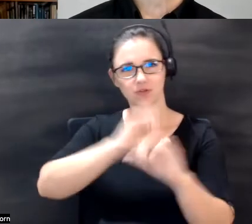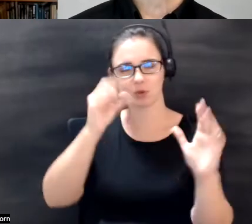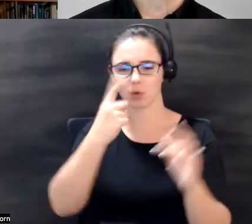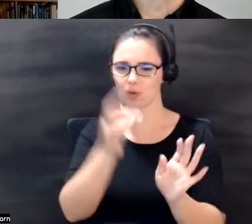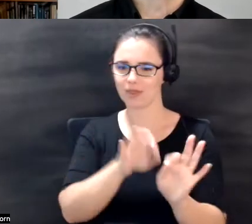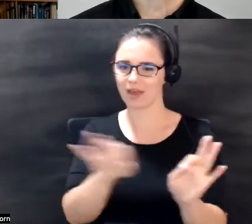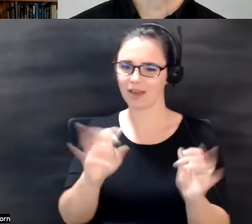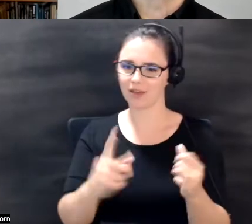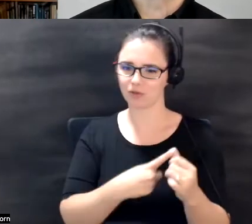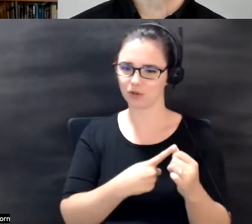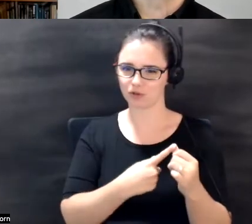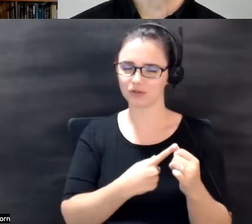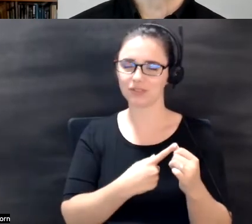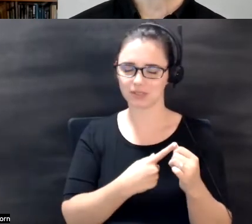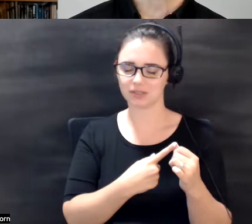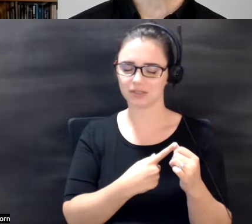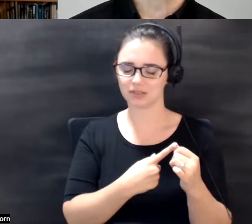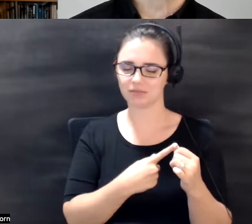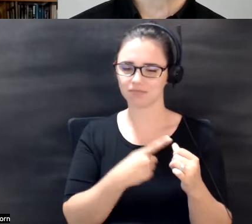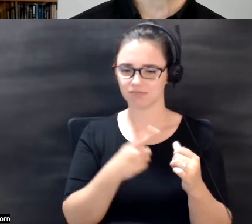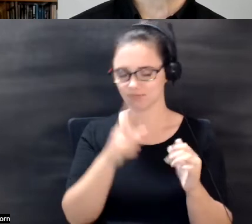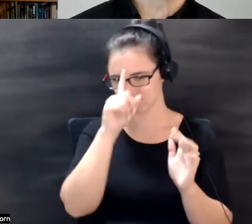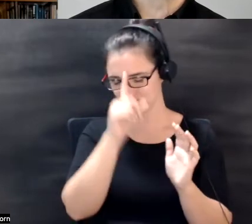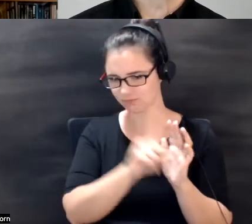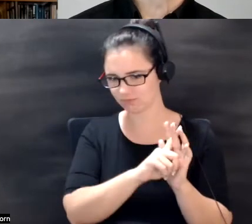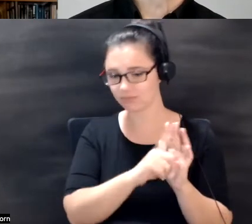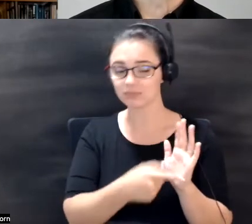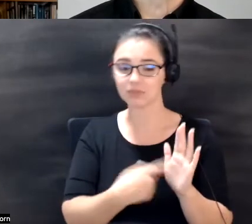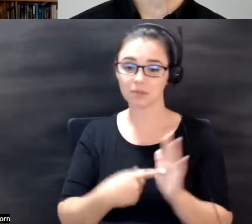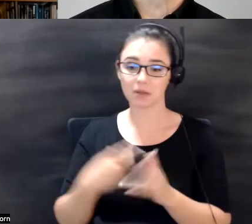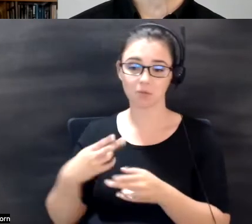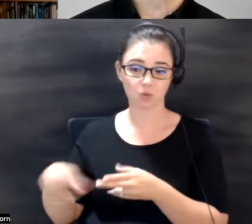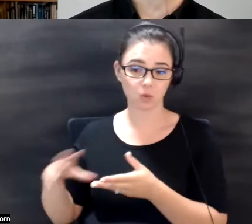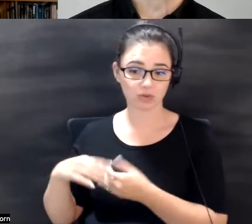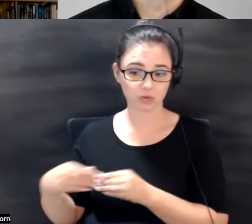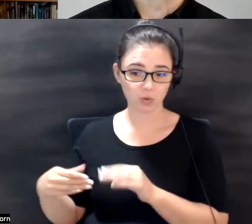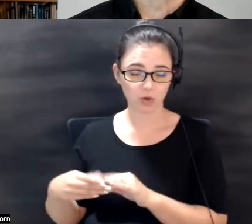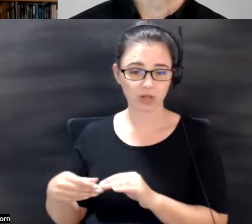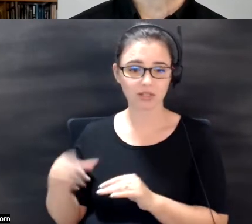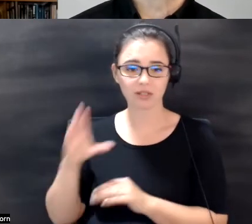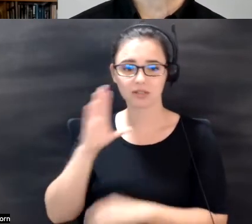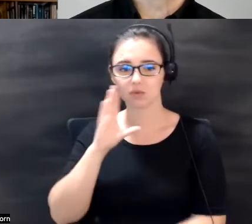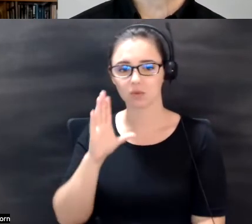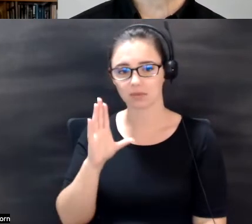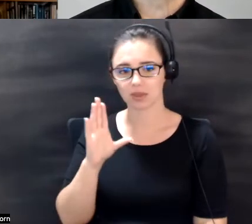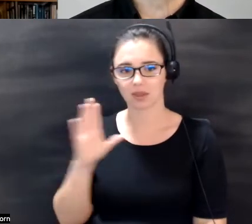And um, sometimes with short stories, it might be the full character.